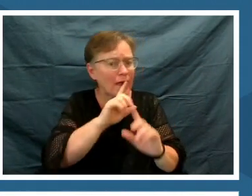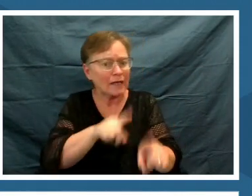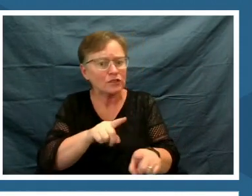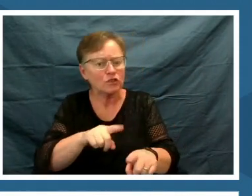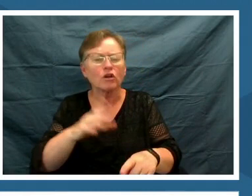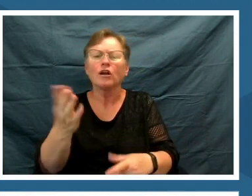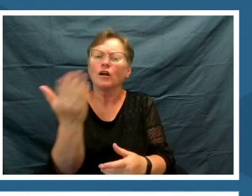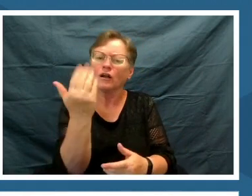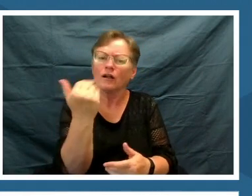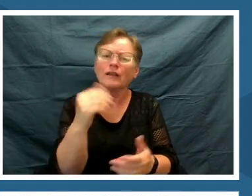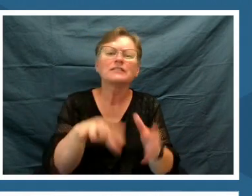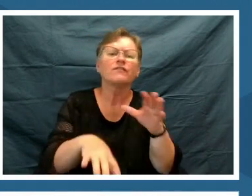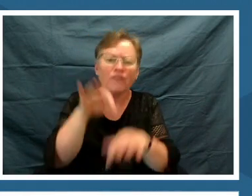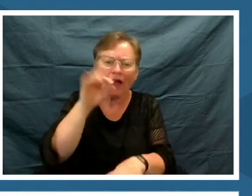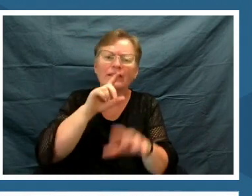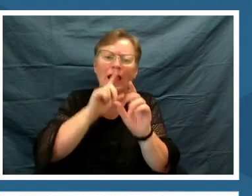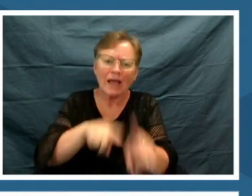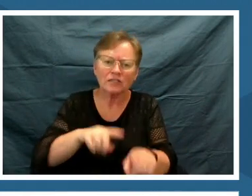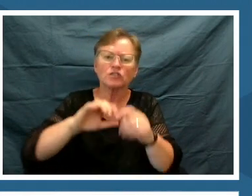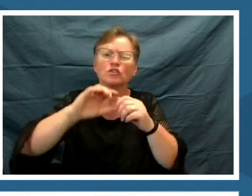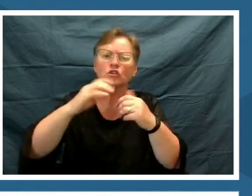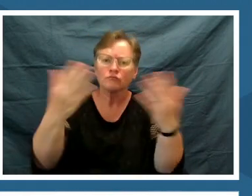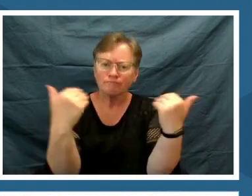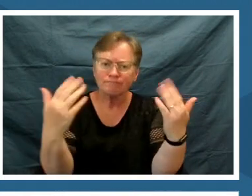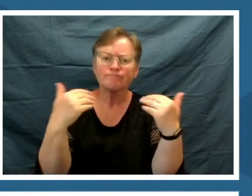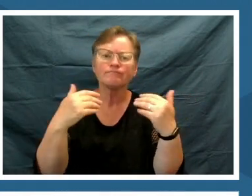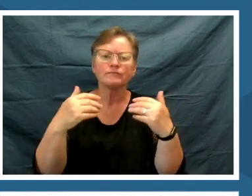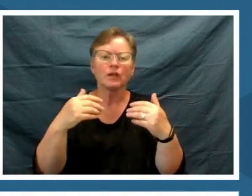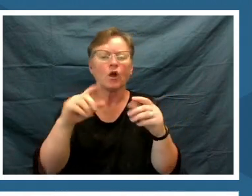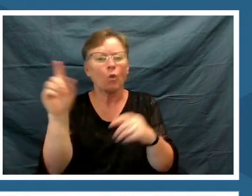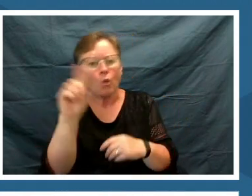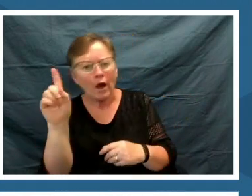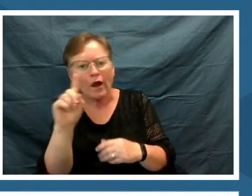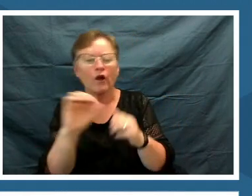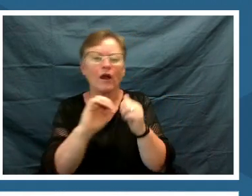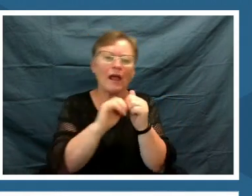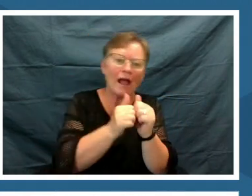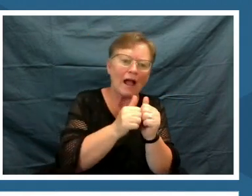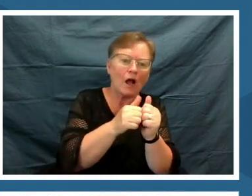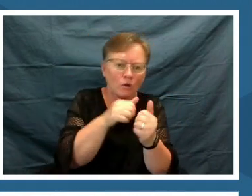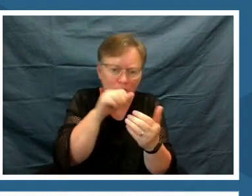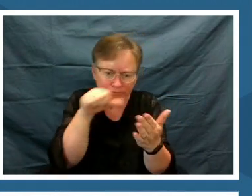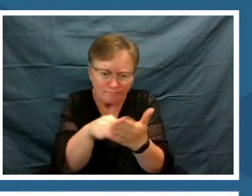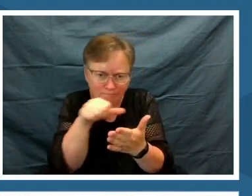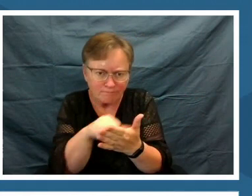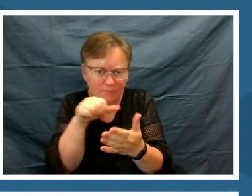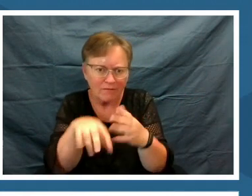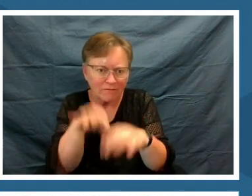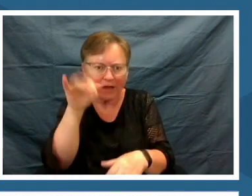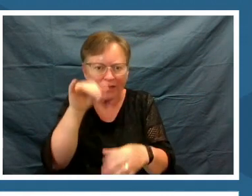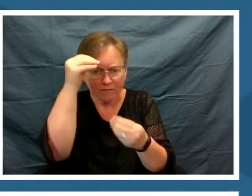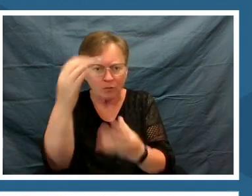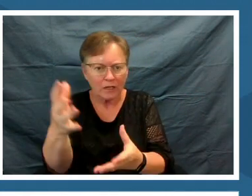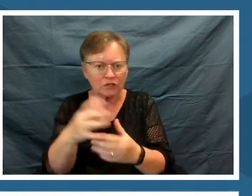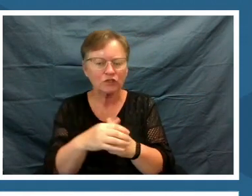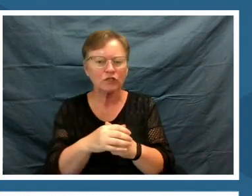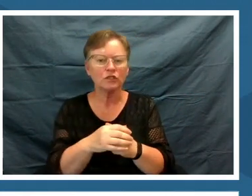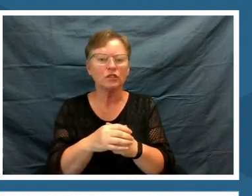where and how you can look that up and you can become not experts but